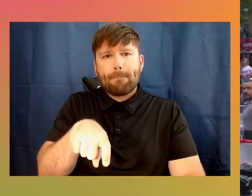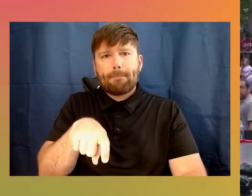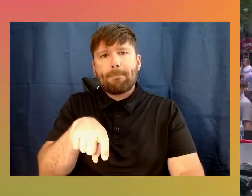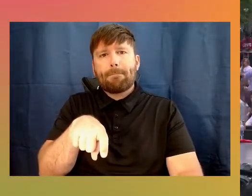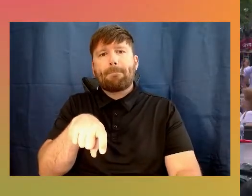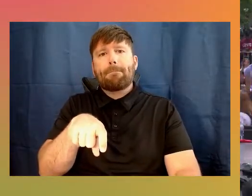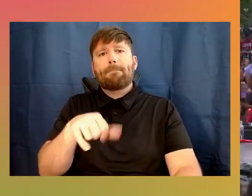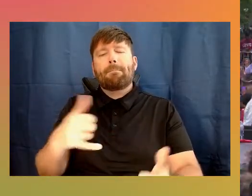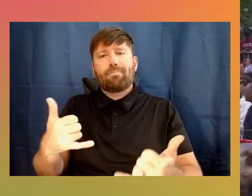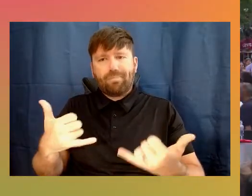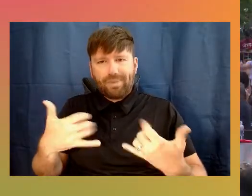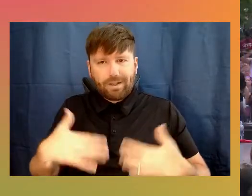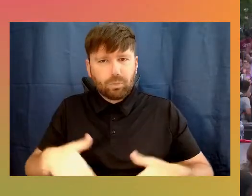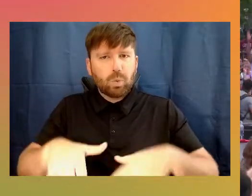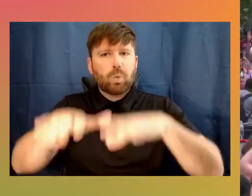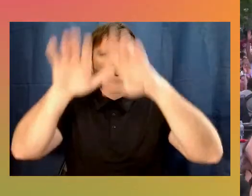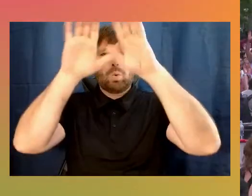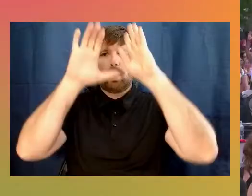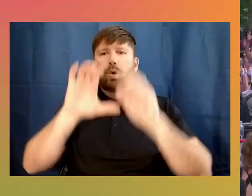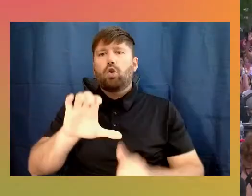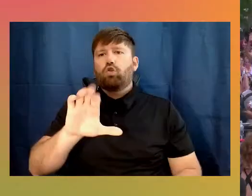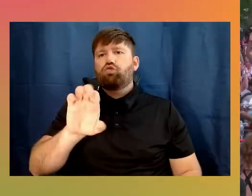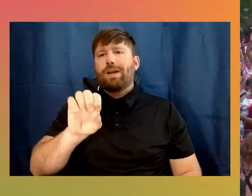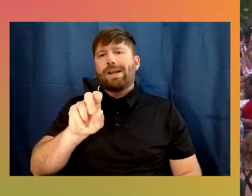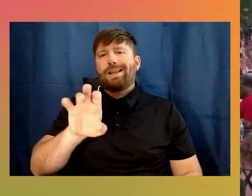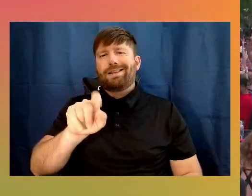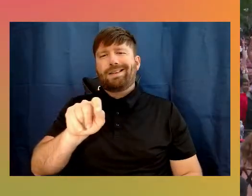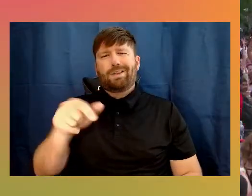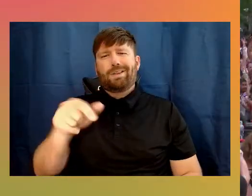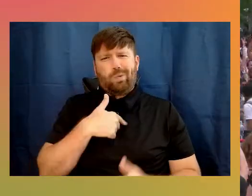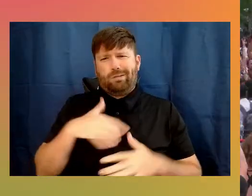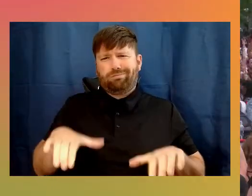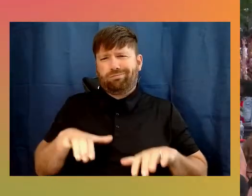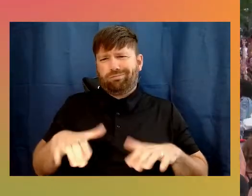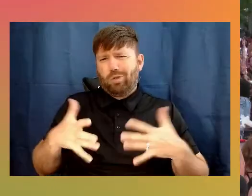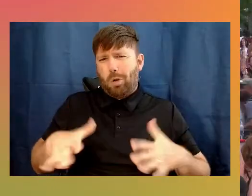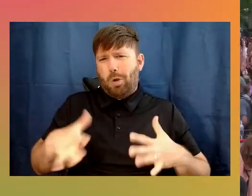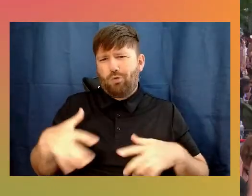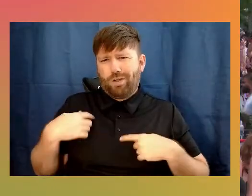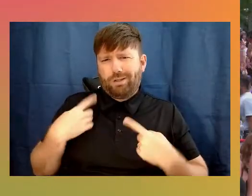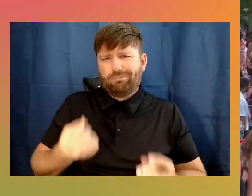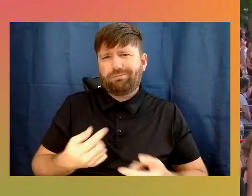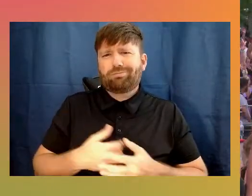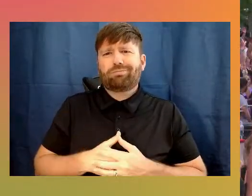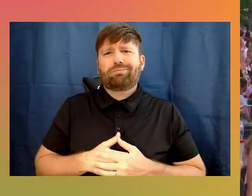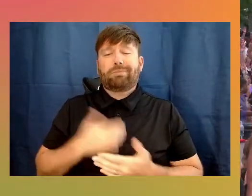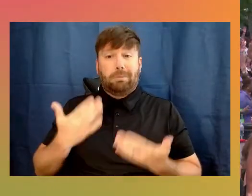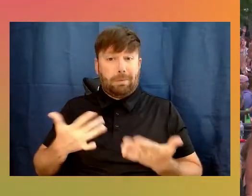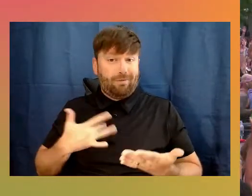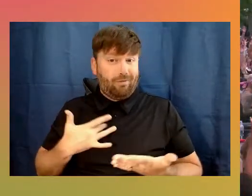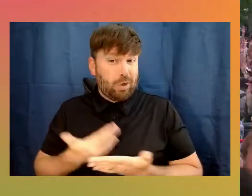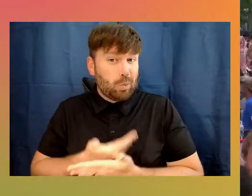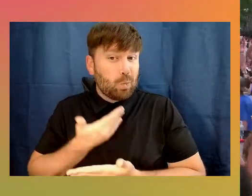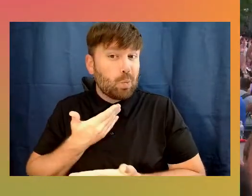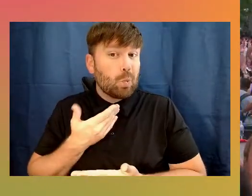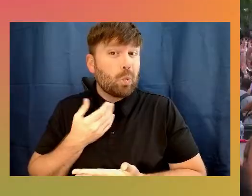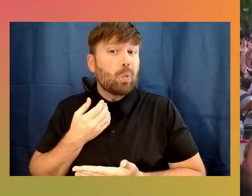SHUFFLING STEP IT THROUGH. GOOD. COME UP, POSE. WE'VE BEEN HERE MANY TIMES